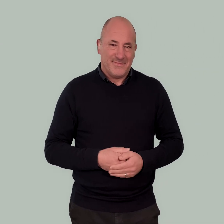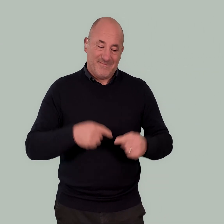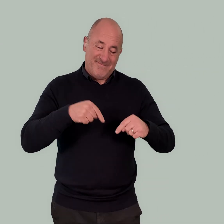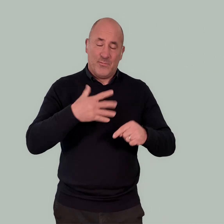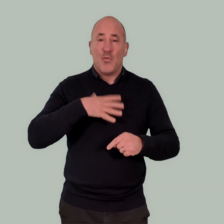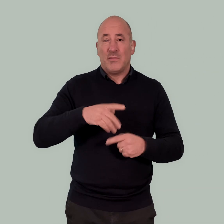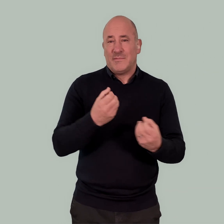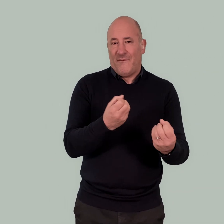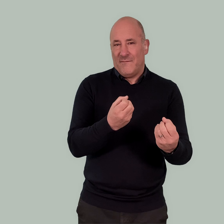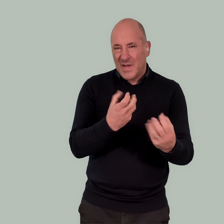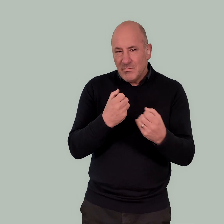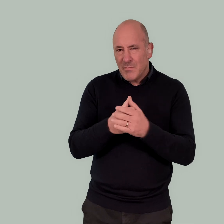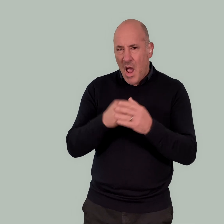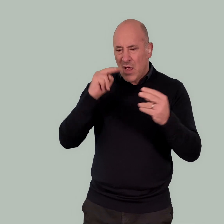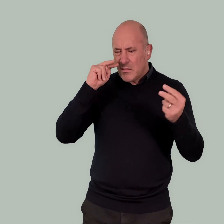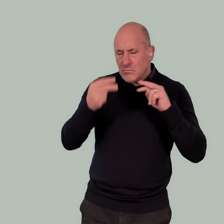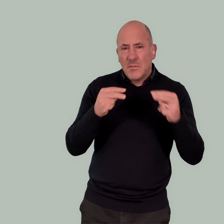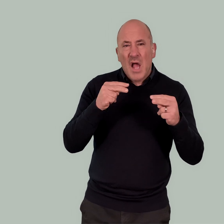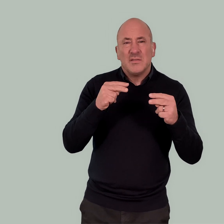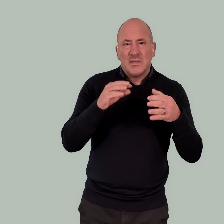The Review would like to gather feedback and insight